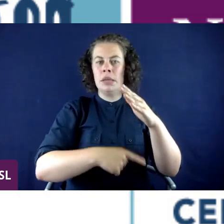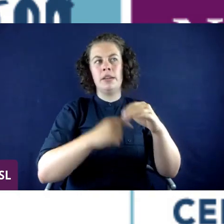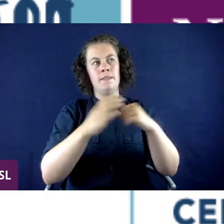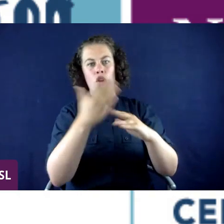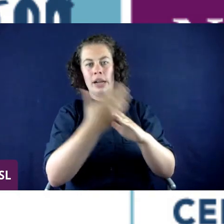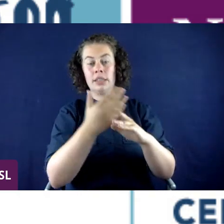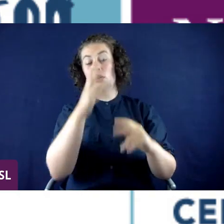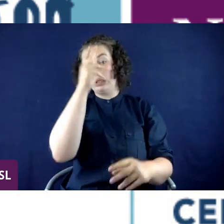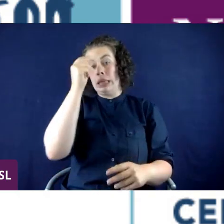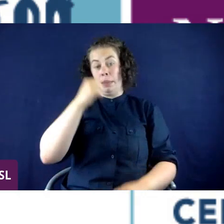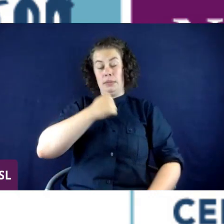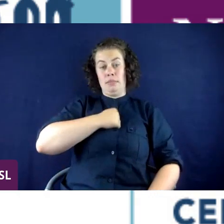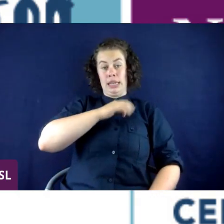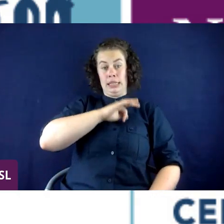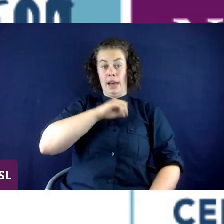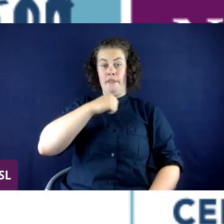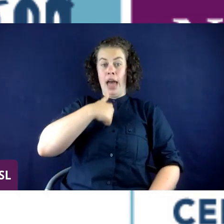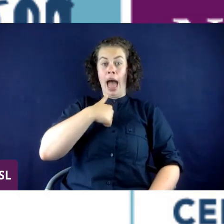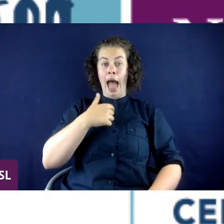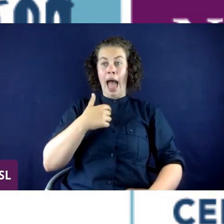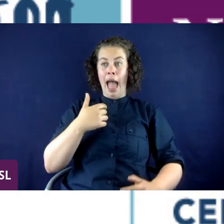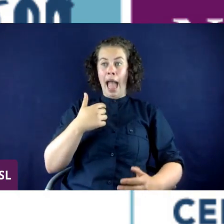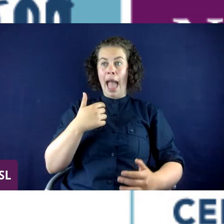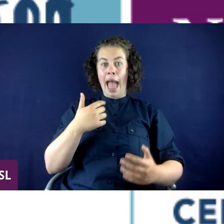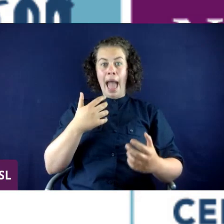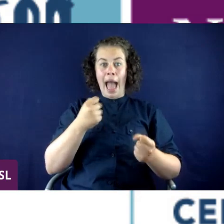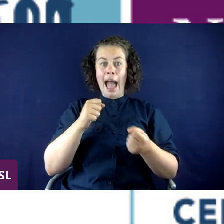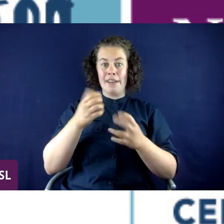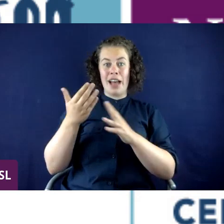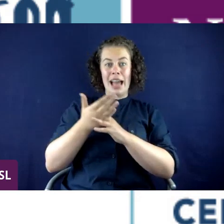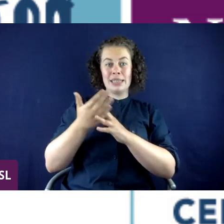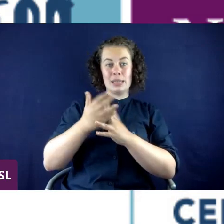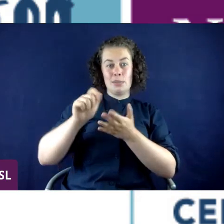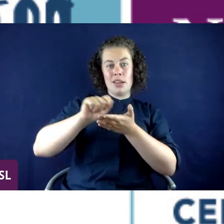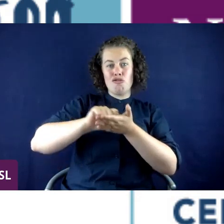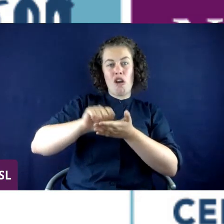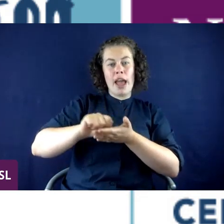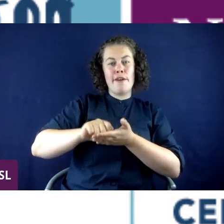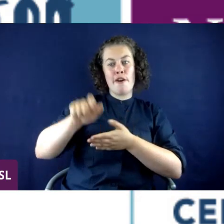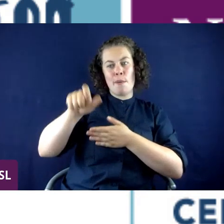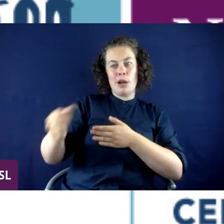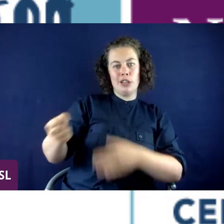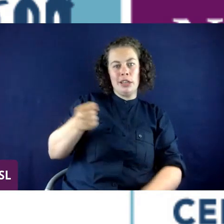A simple example is that I have an accessibility writer. Like the riders of the rock stars.